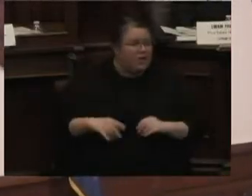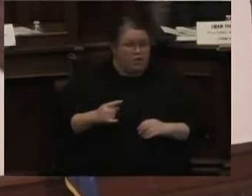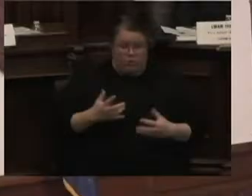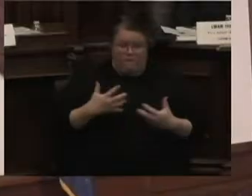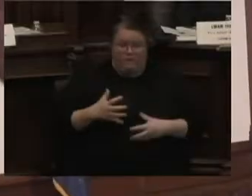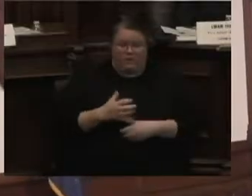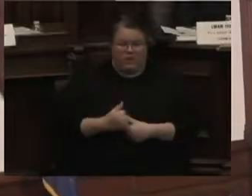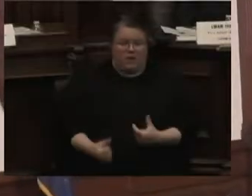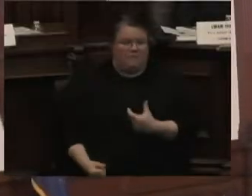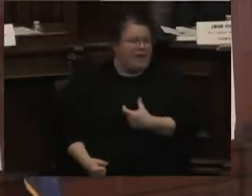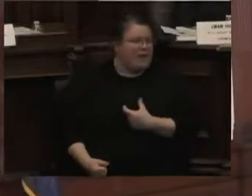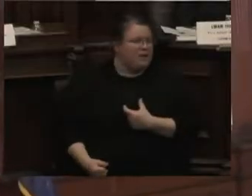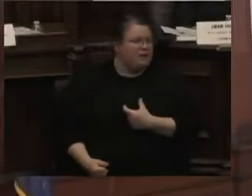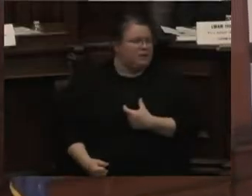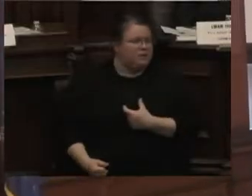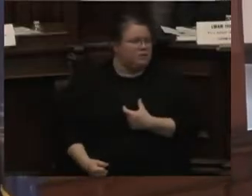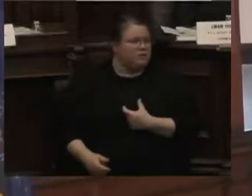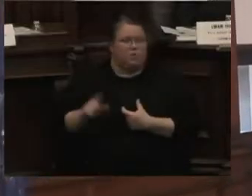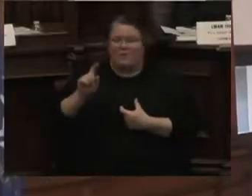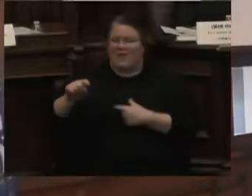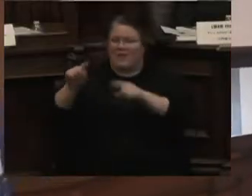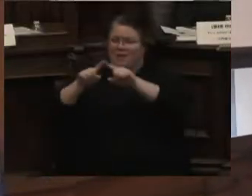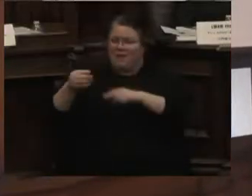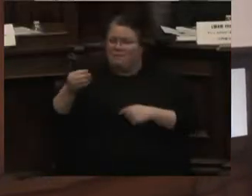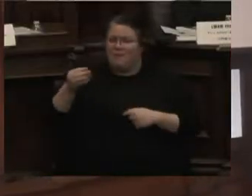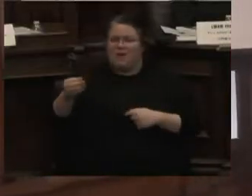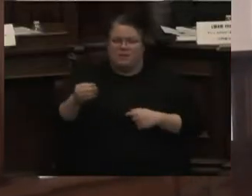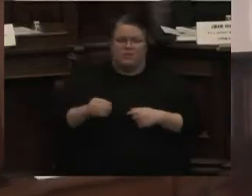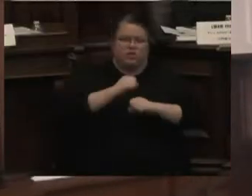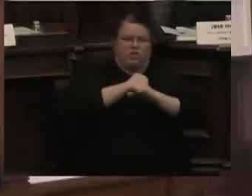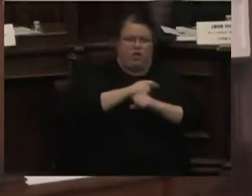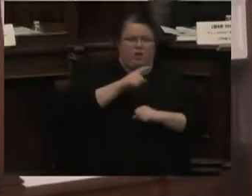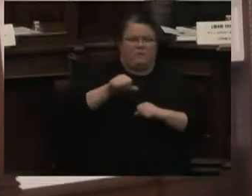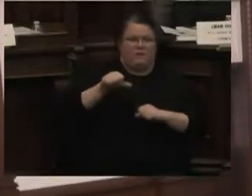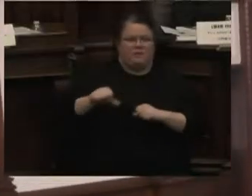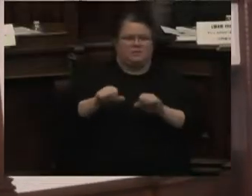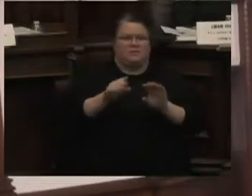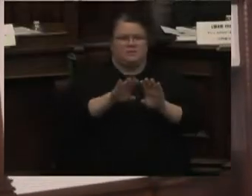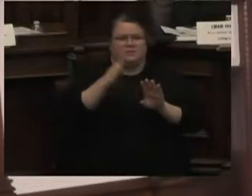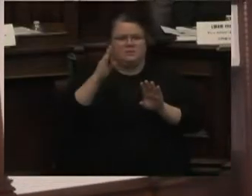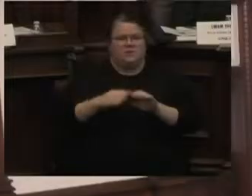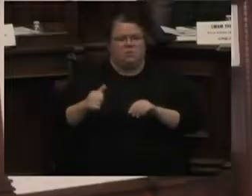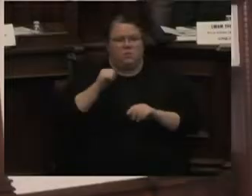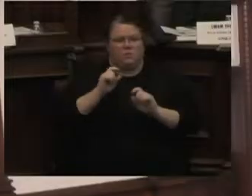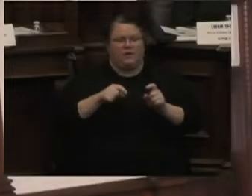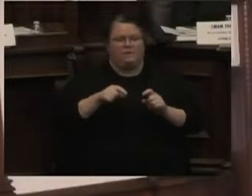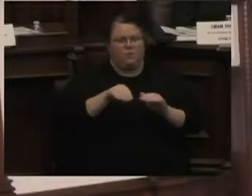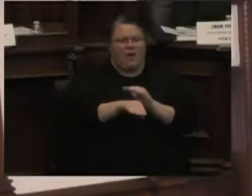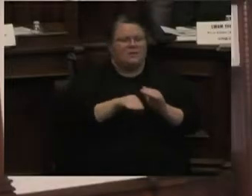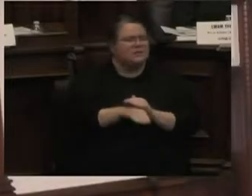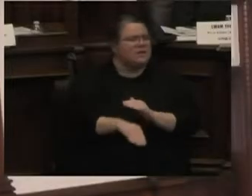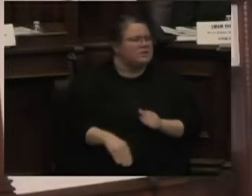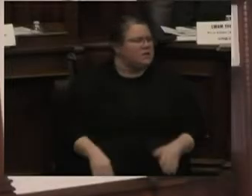go through, certainly we'd be open to it. But I just want to make sure it's clear if you received a badge, you still